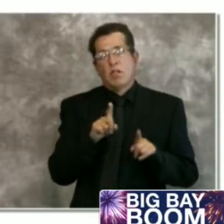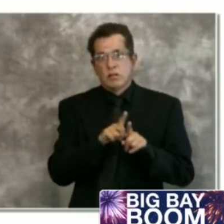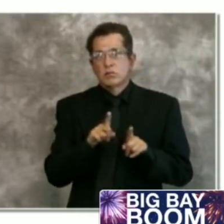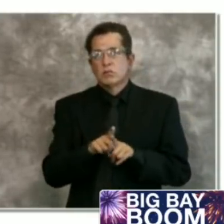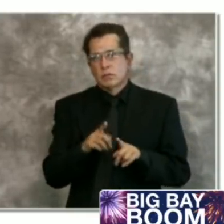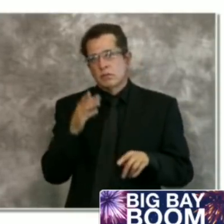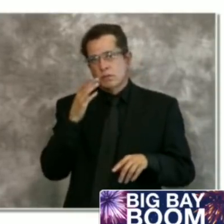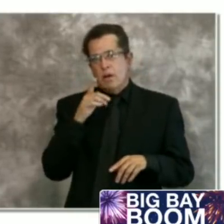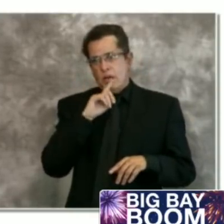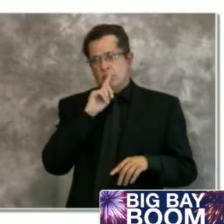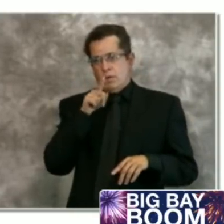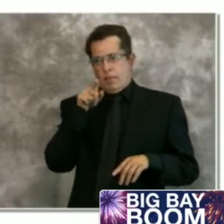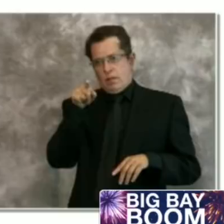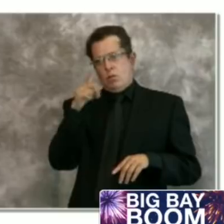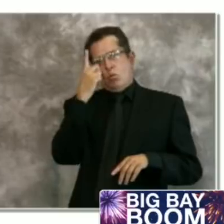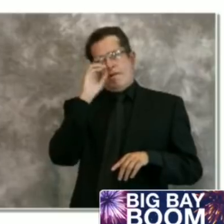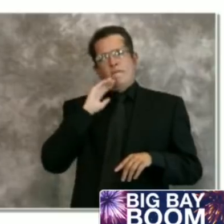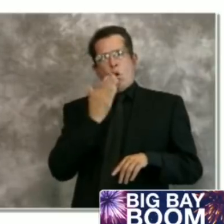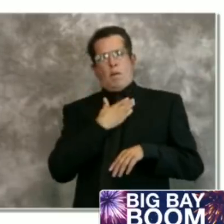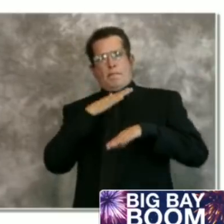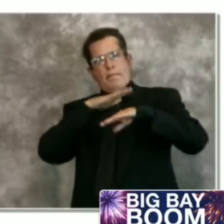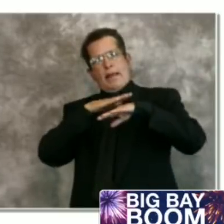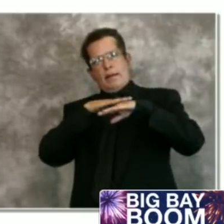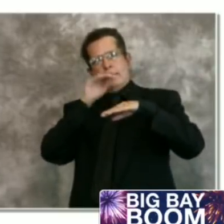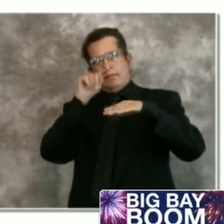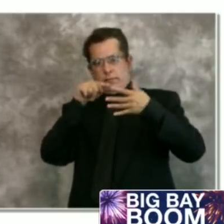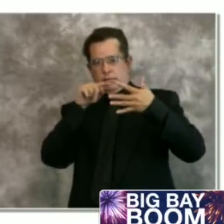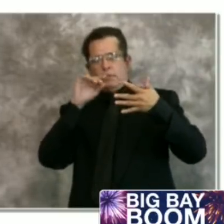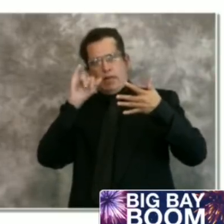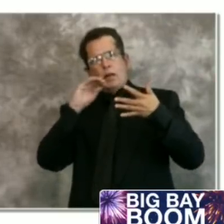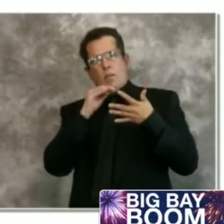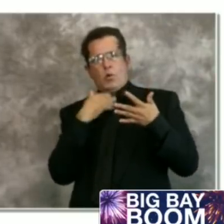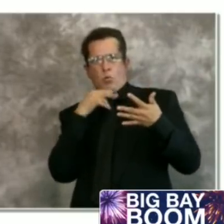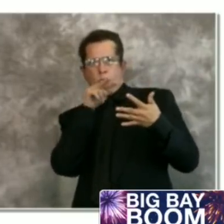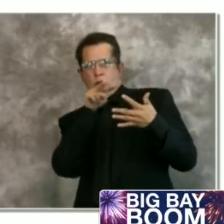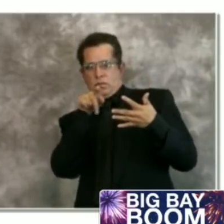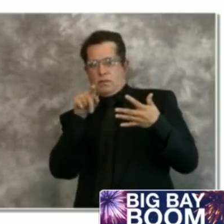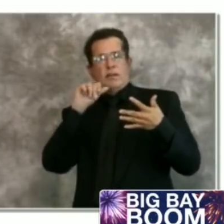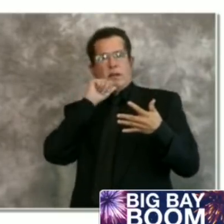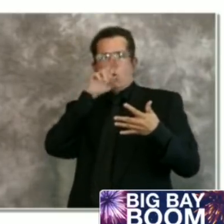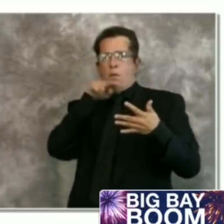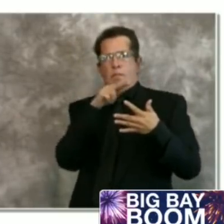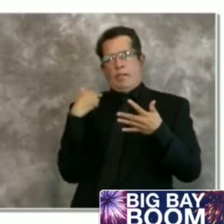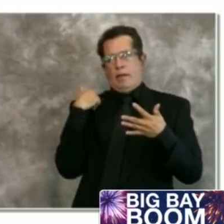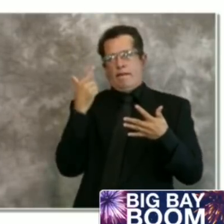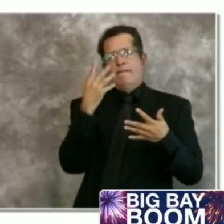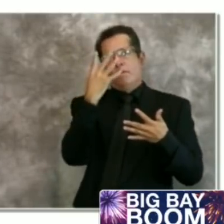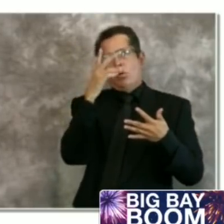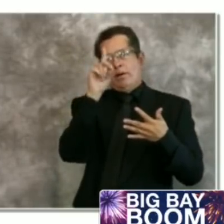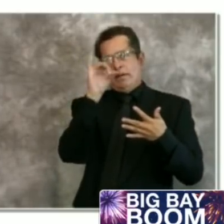INCREASED. OVER TIME. SO WE WILL CONTINUE TO MONITOR THIS. BECAUSE ACTUALLY THIS IS ONE